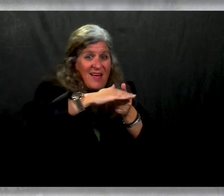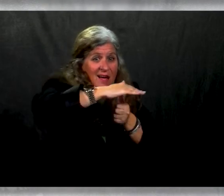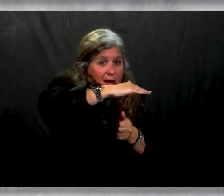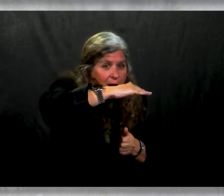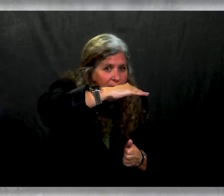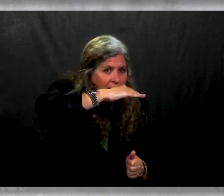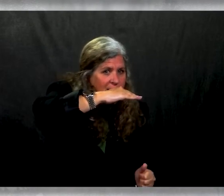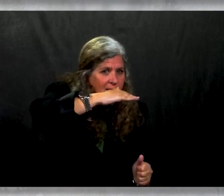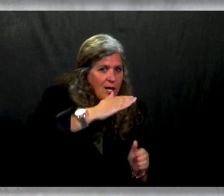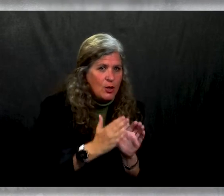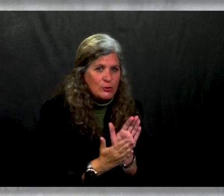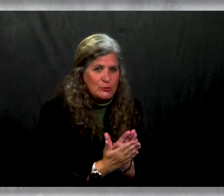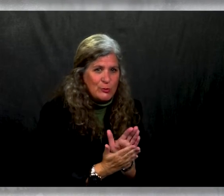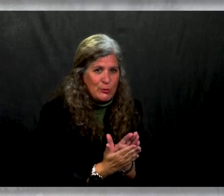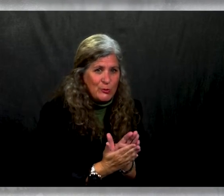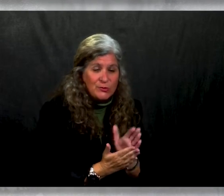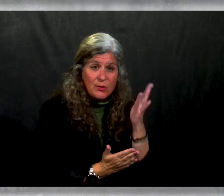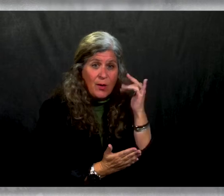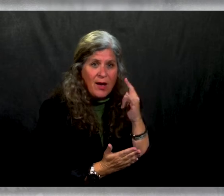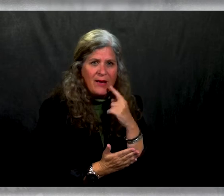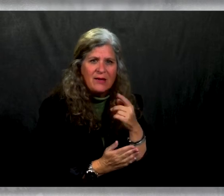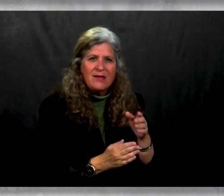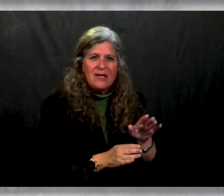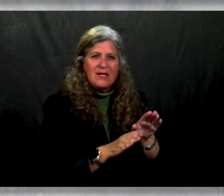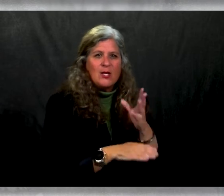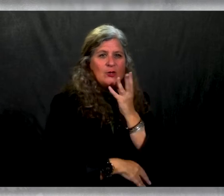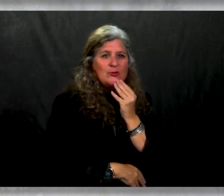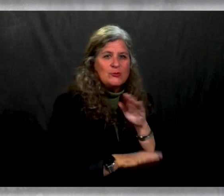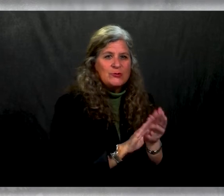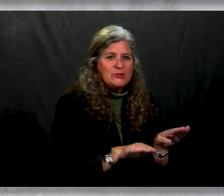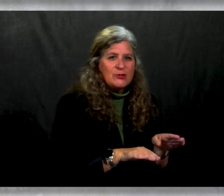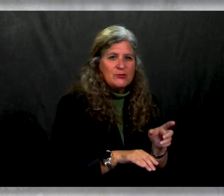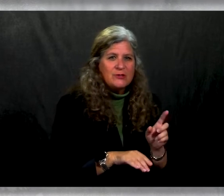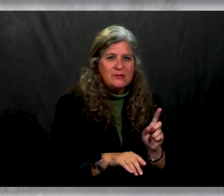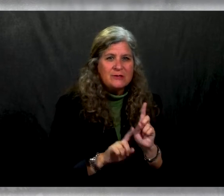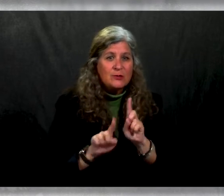because putting Jewish children in schools at the time here was illegal.